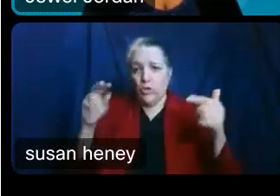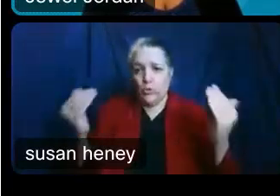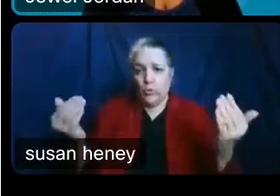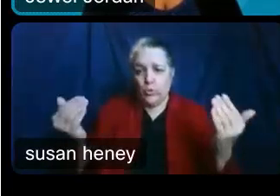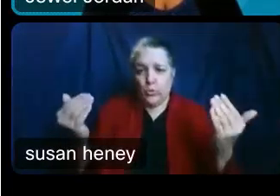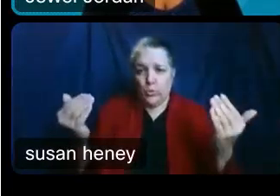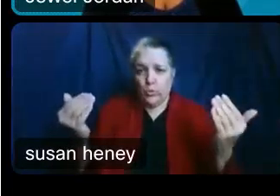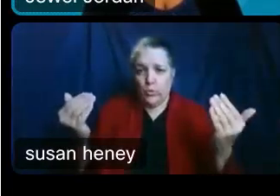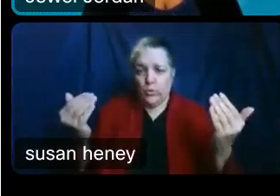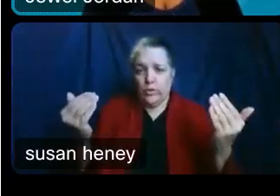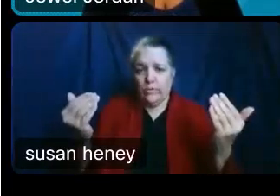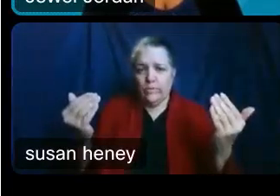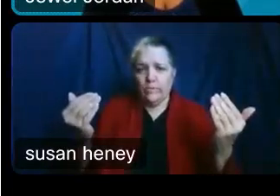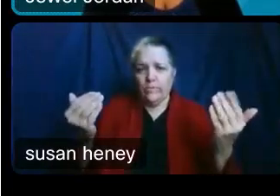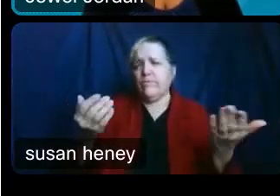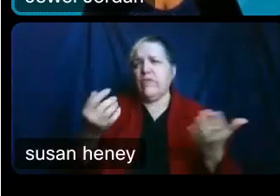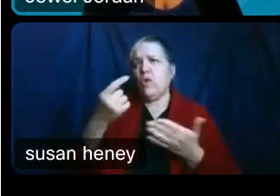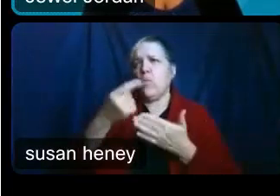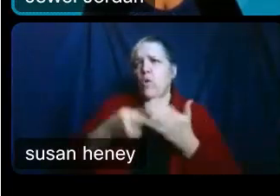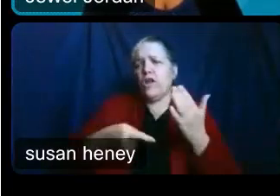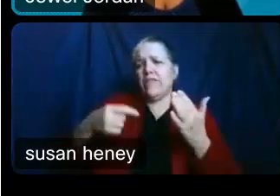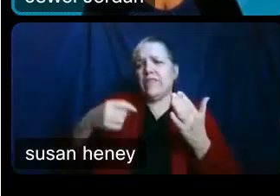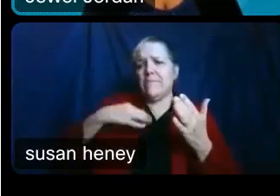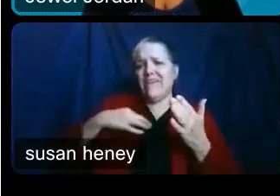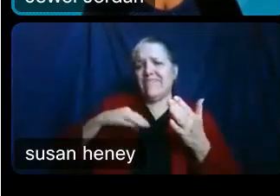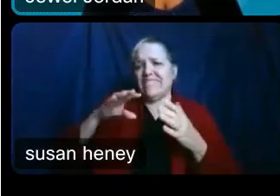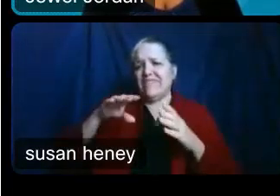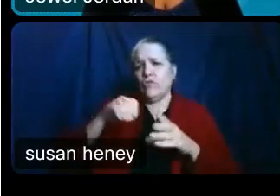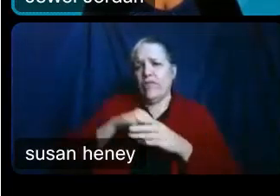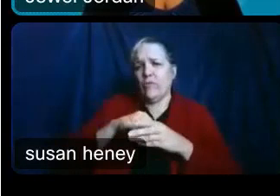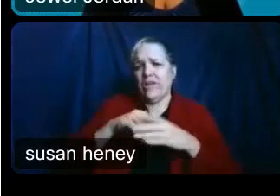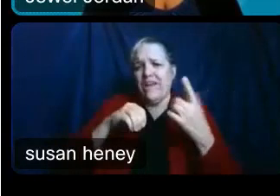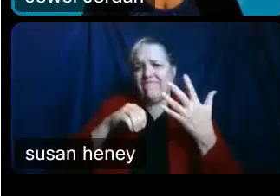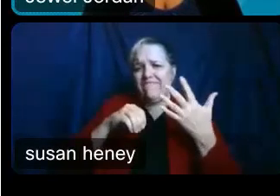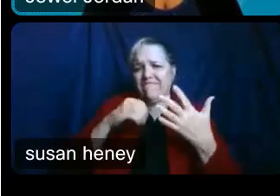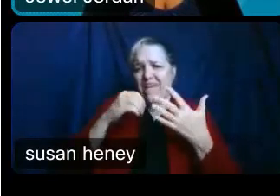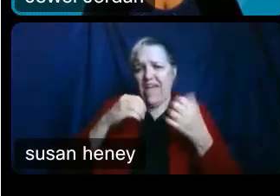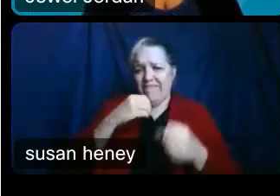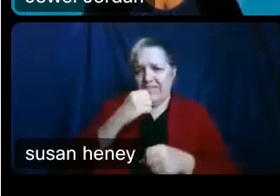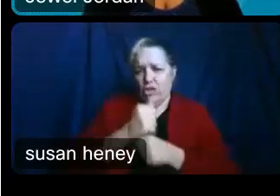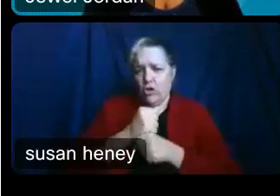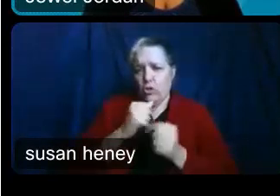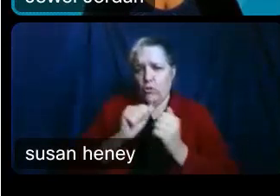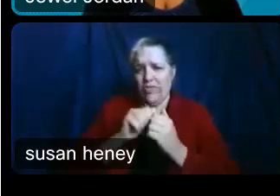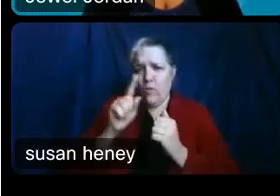of doing that within a single 5-year dataset with like using a year variable, versus comparing